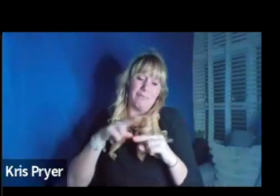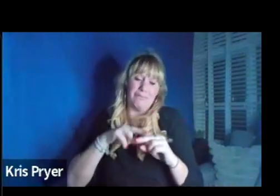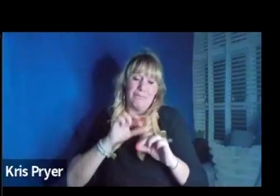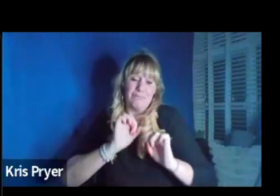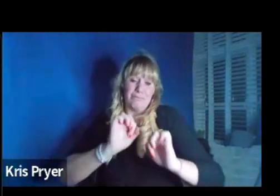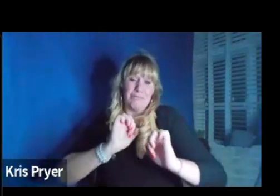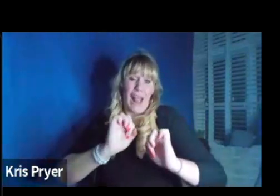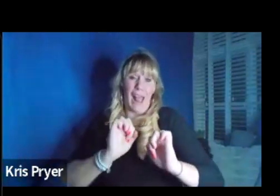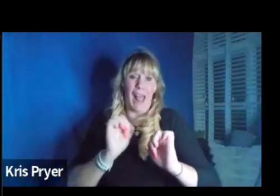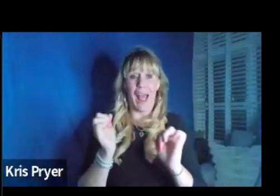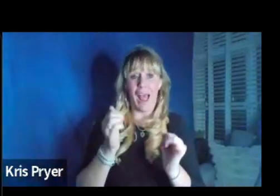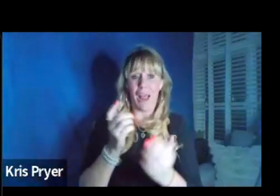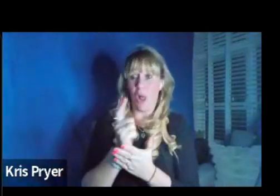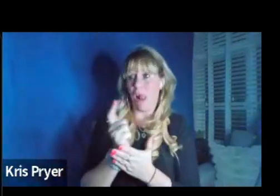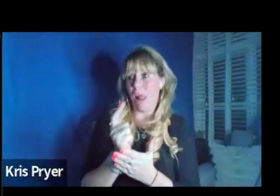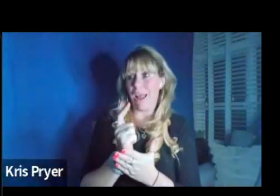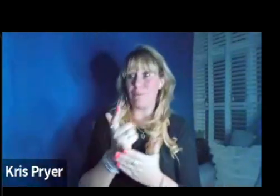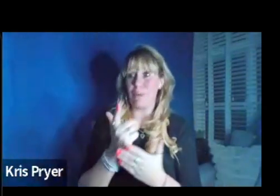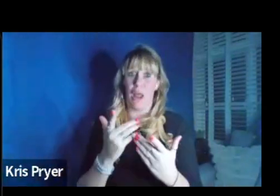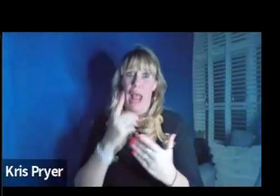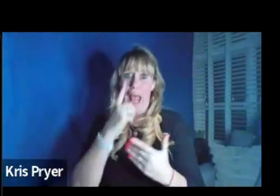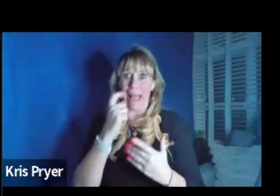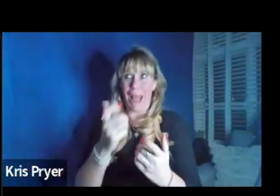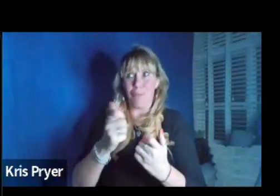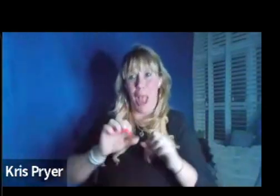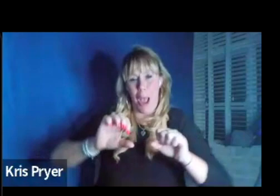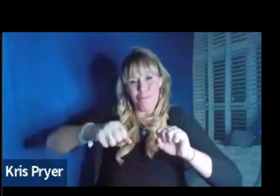I'd say "My kind of power dressing Is a studded leather belt"